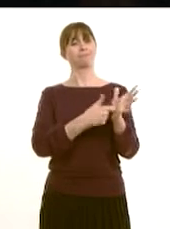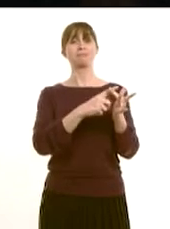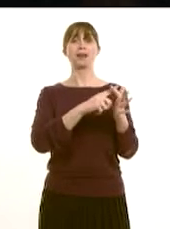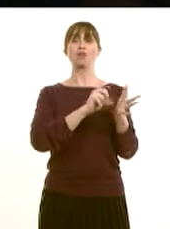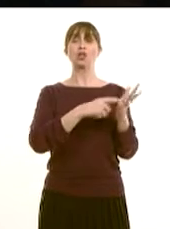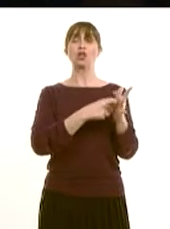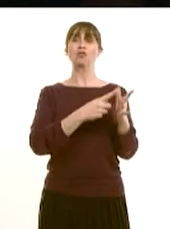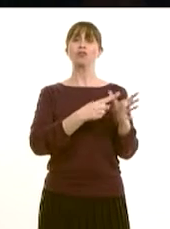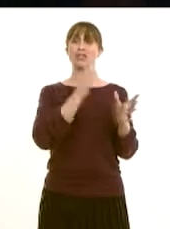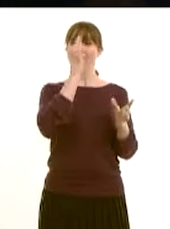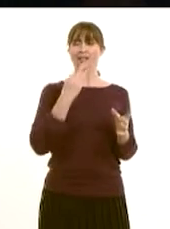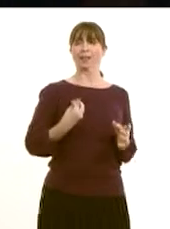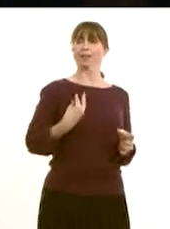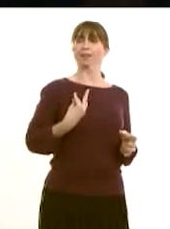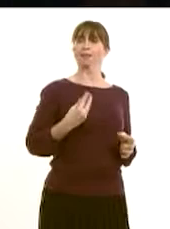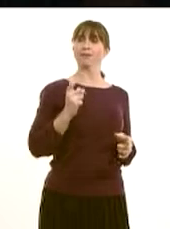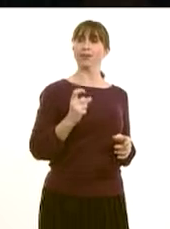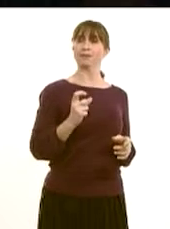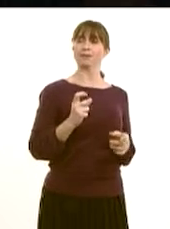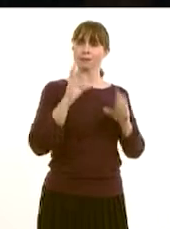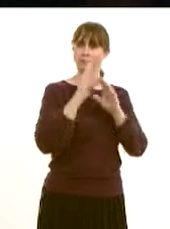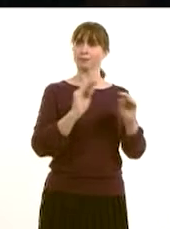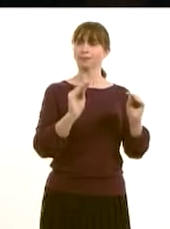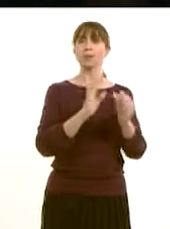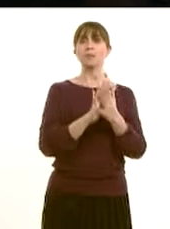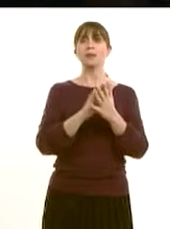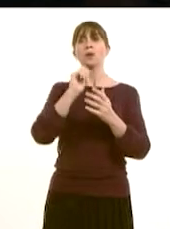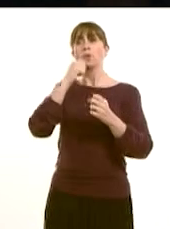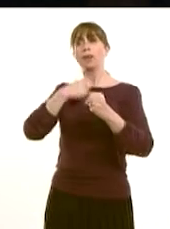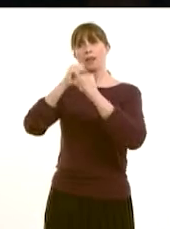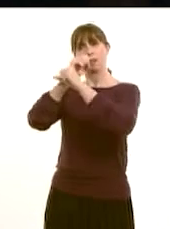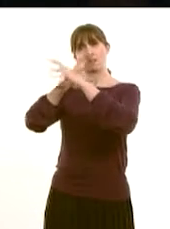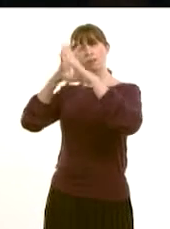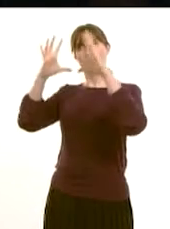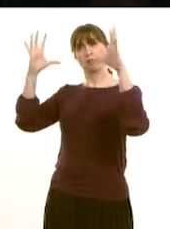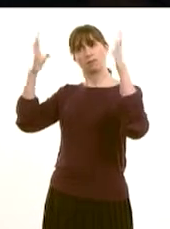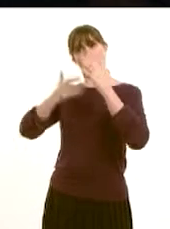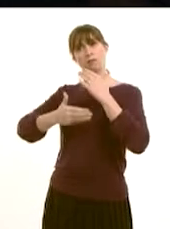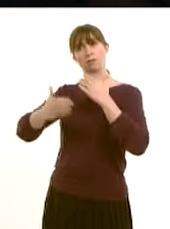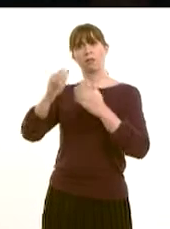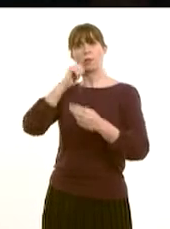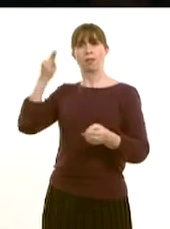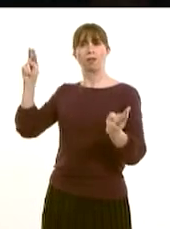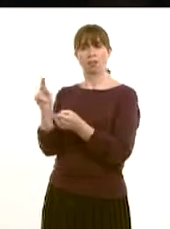appeal, we are debating a draft budget that will see £0.3 million removed from hospice support.